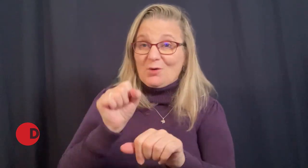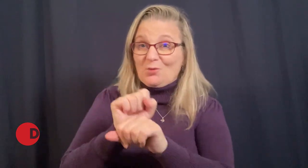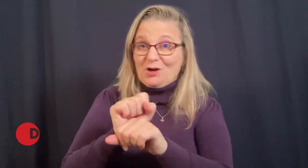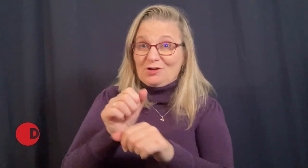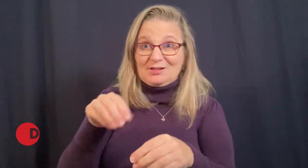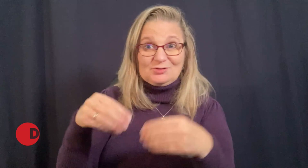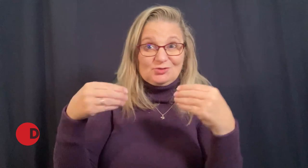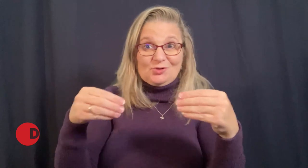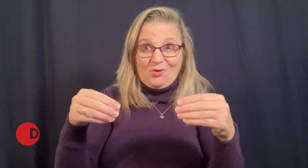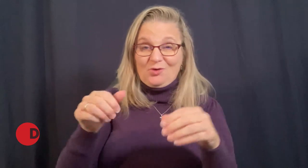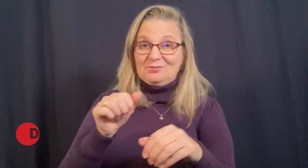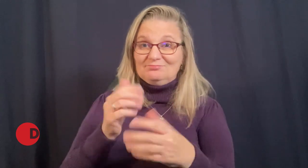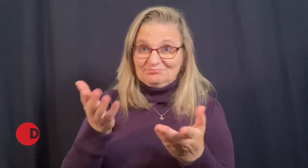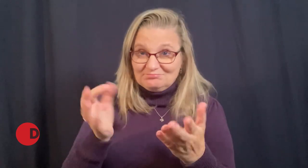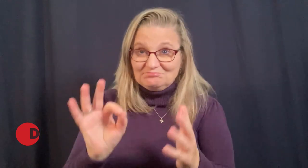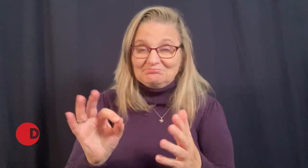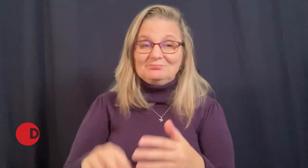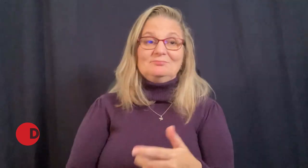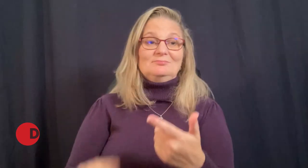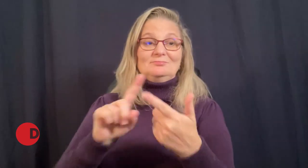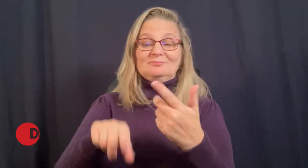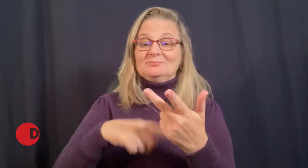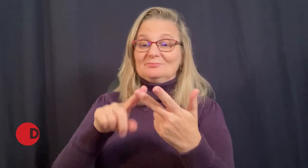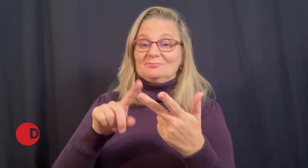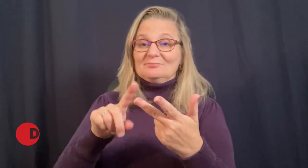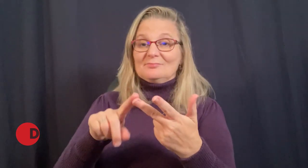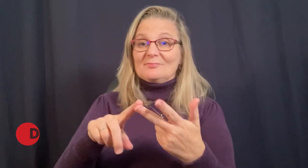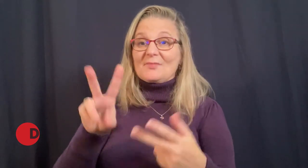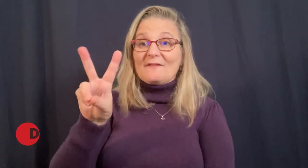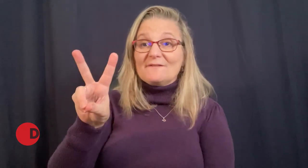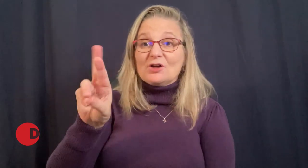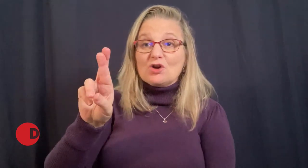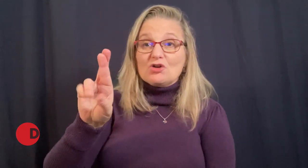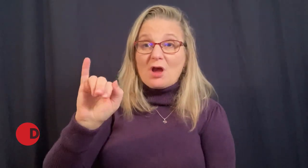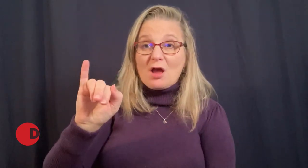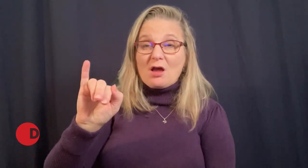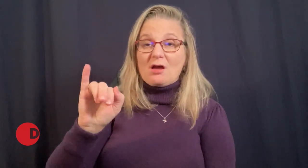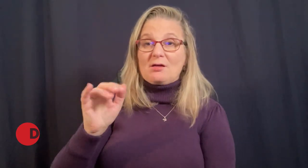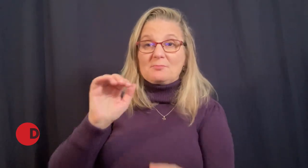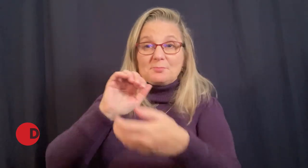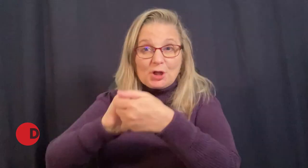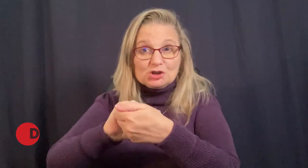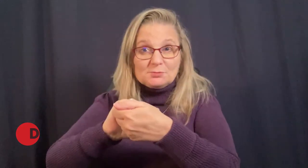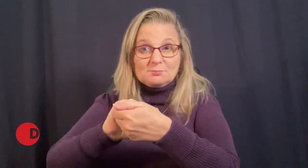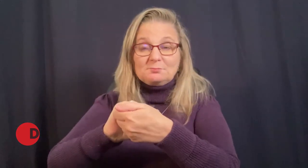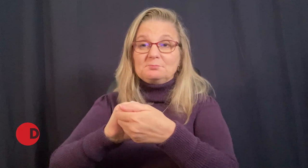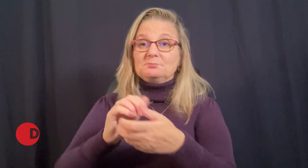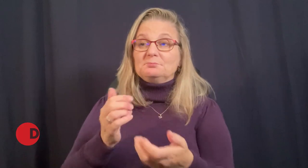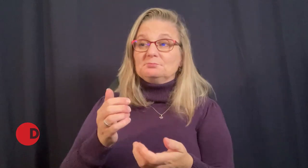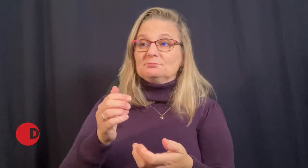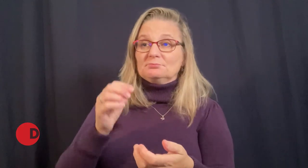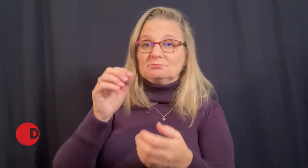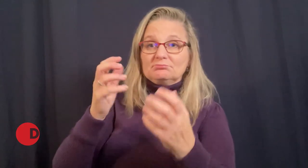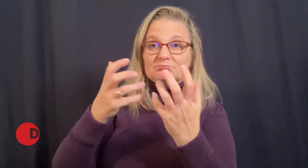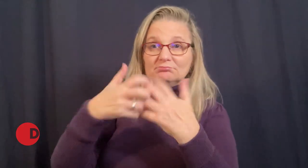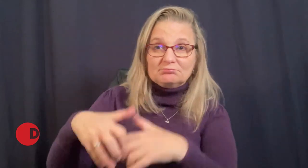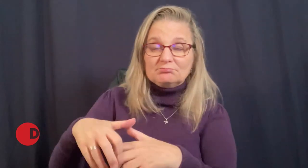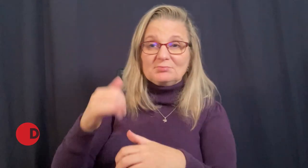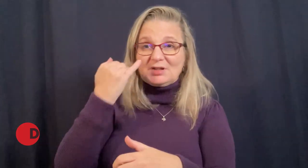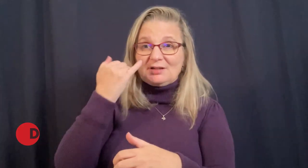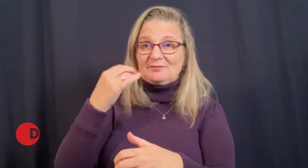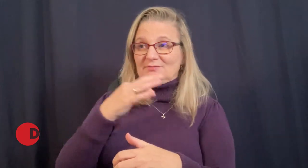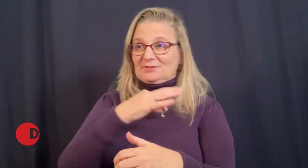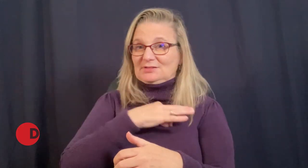could work in these stores and VRI partners for communication if a staff